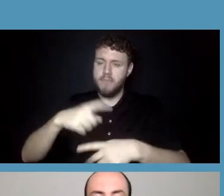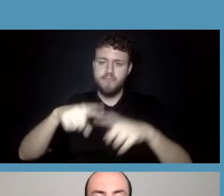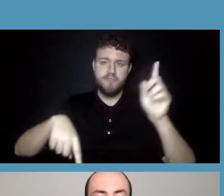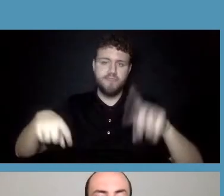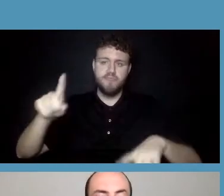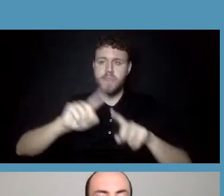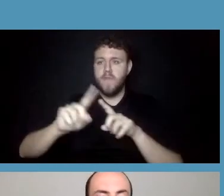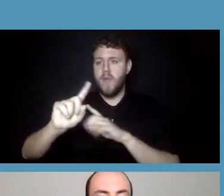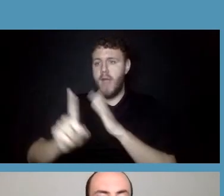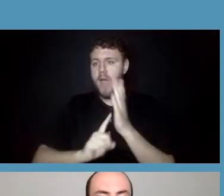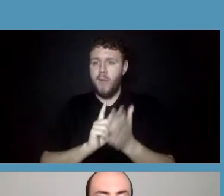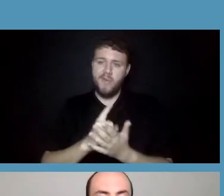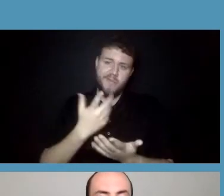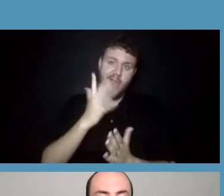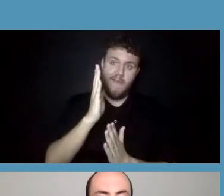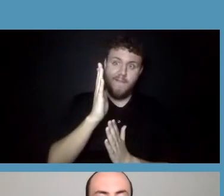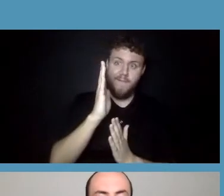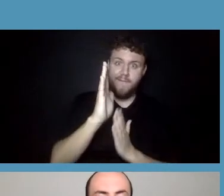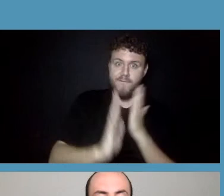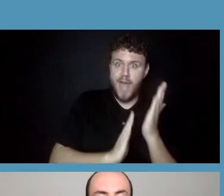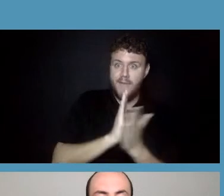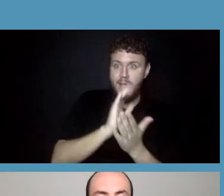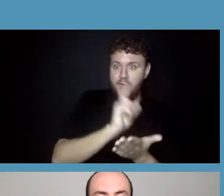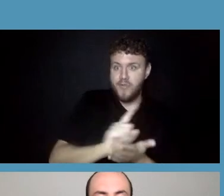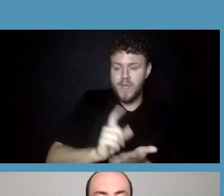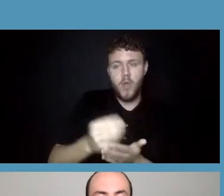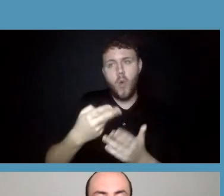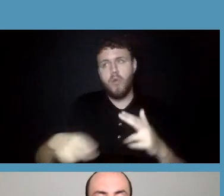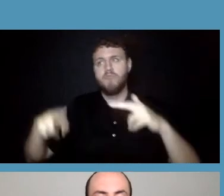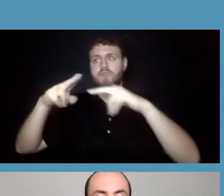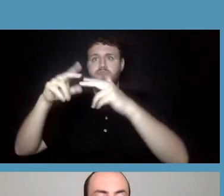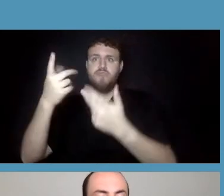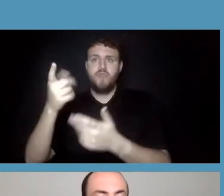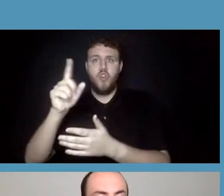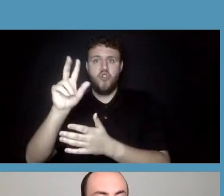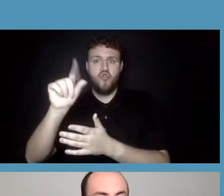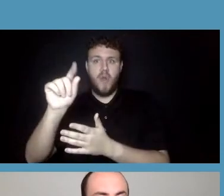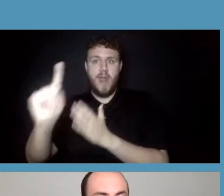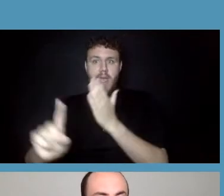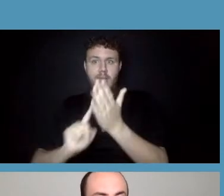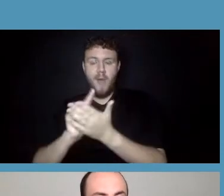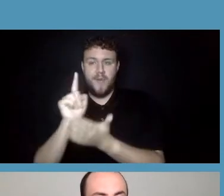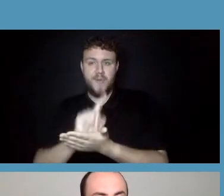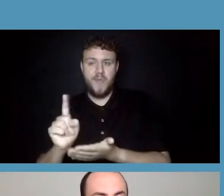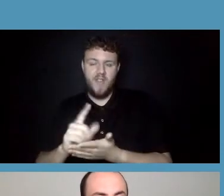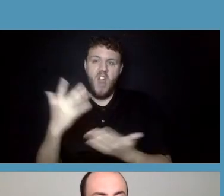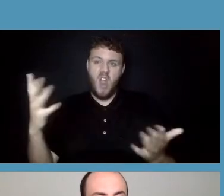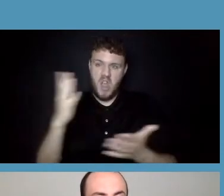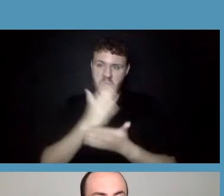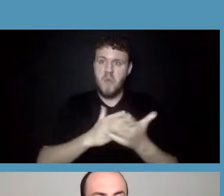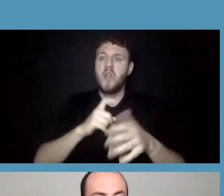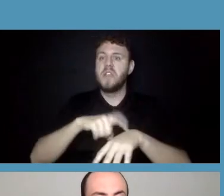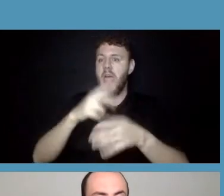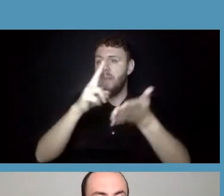range from five hours a week to 20 hours. So a lot of part-time contracted workers.